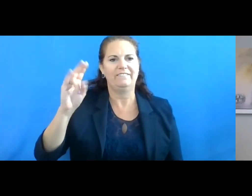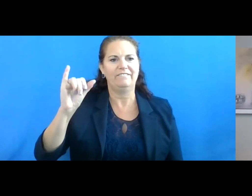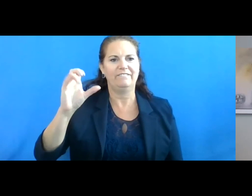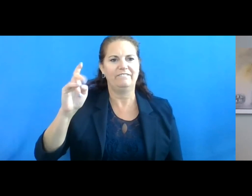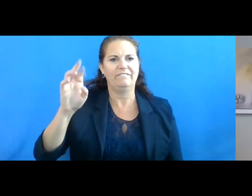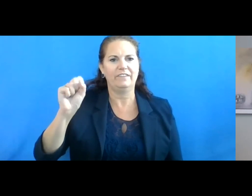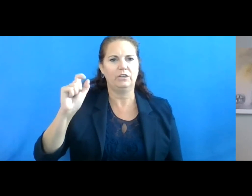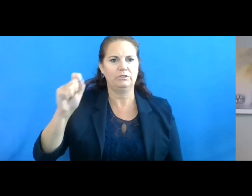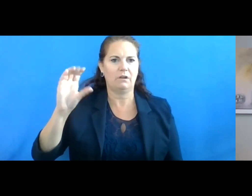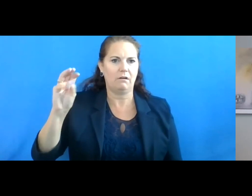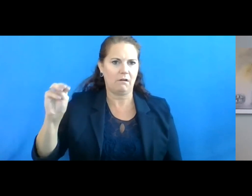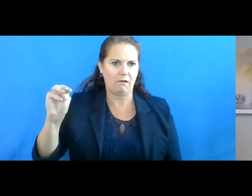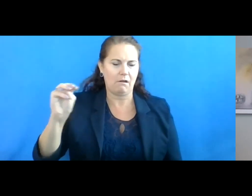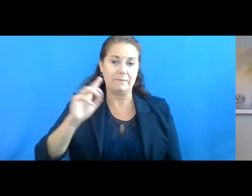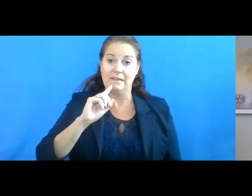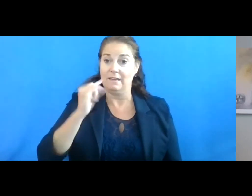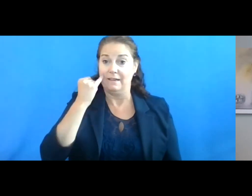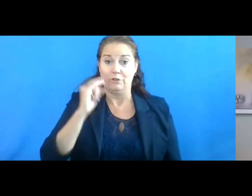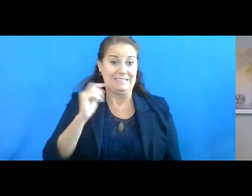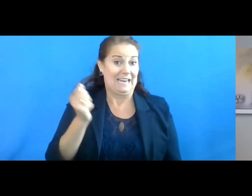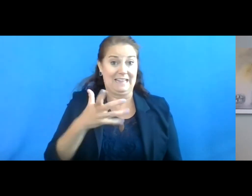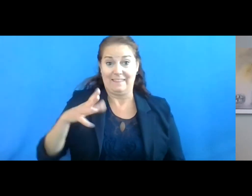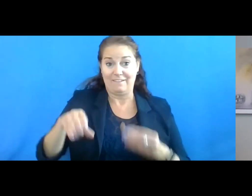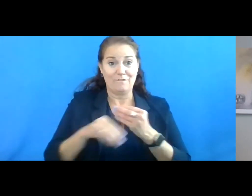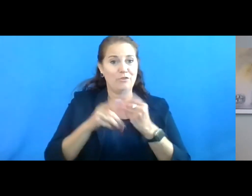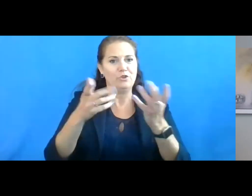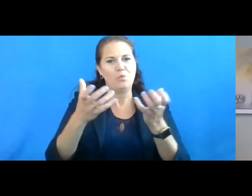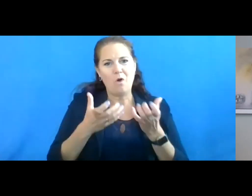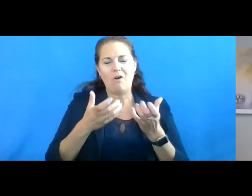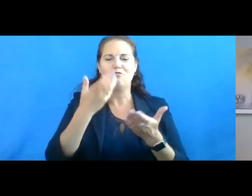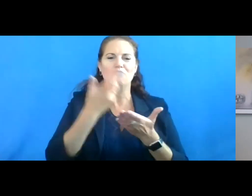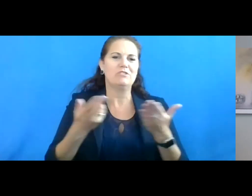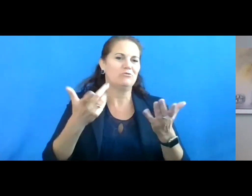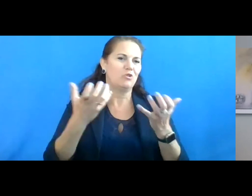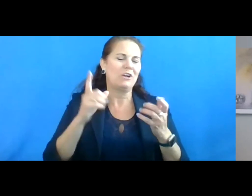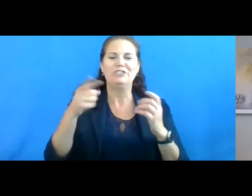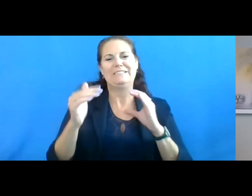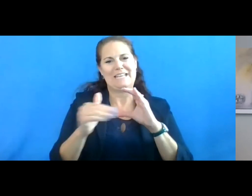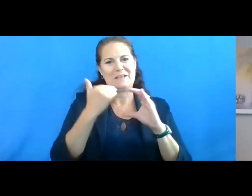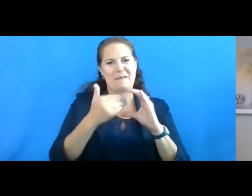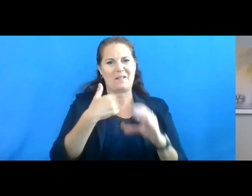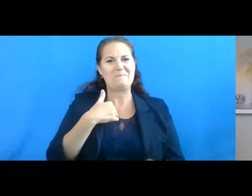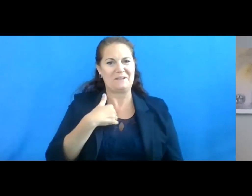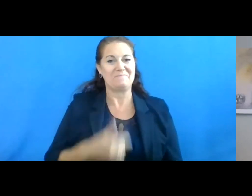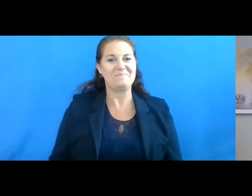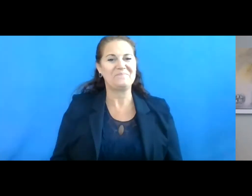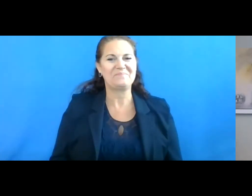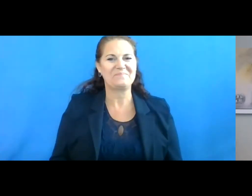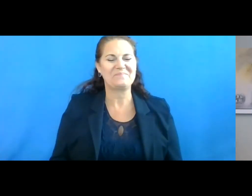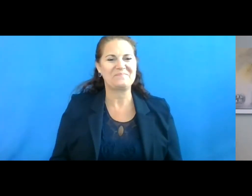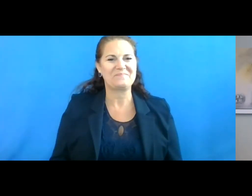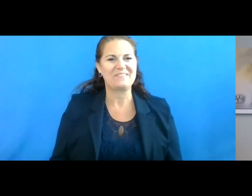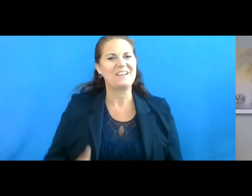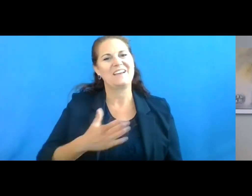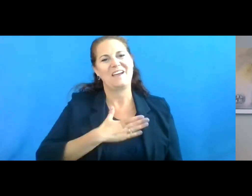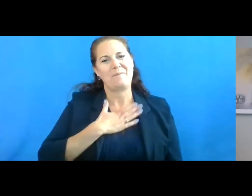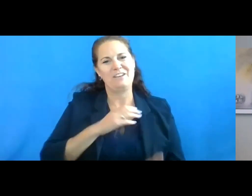If there's anything further that you want and resources, just email me and I’m happy